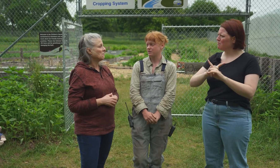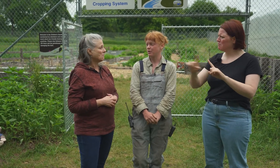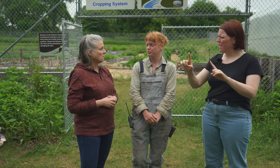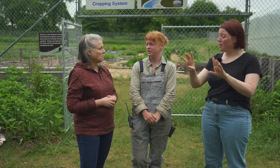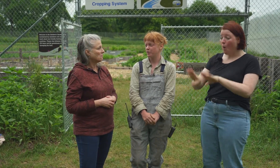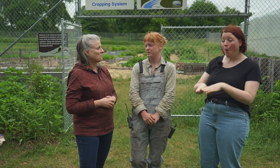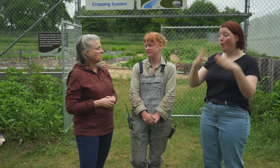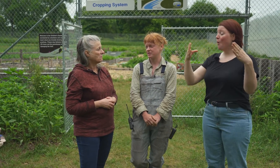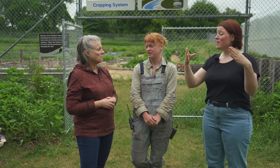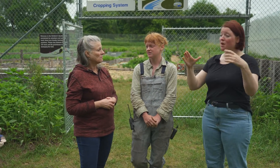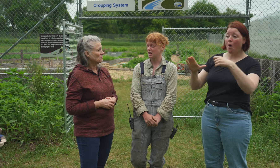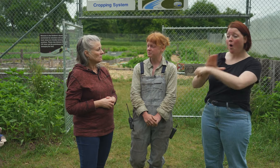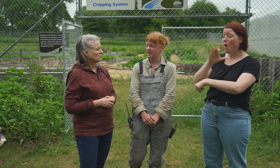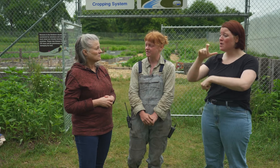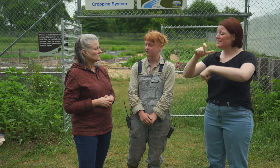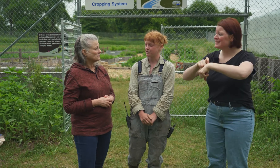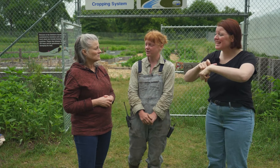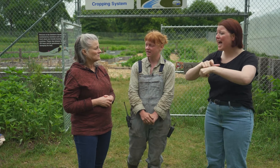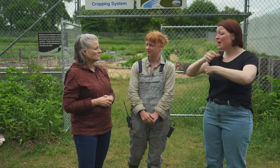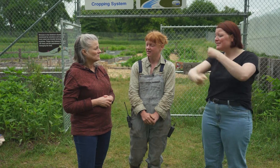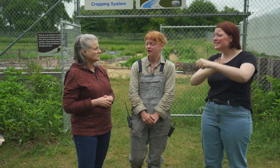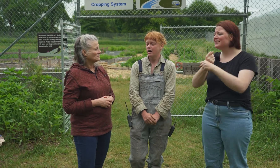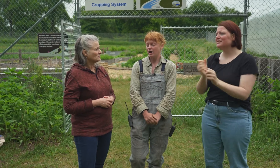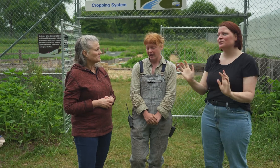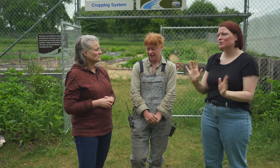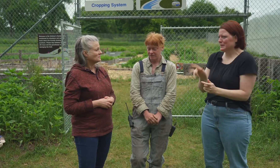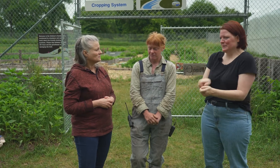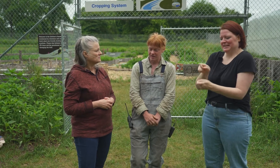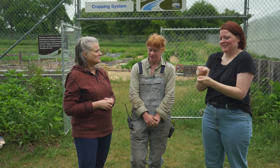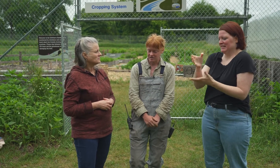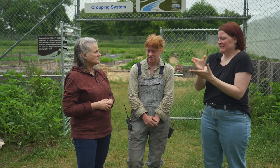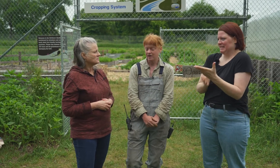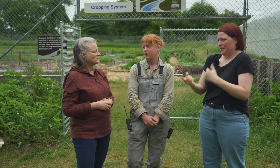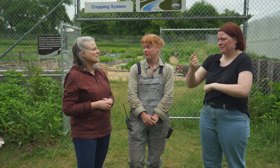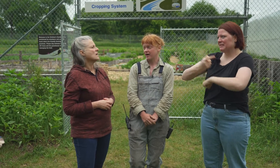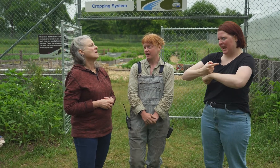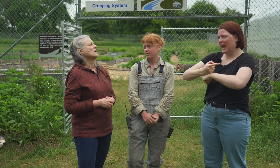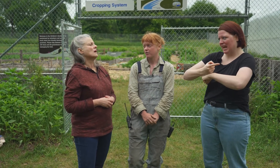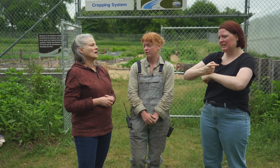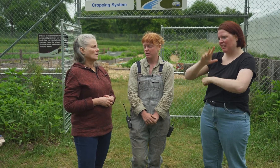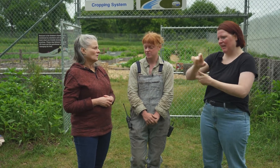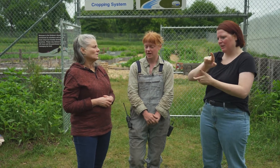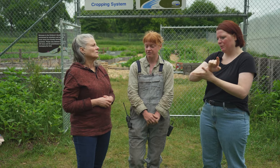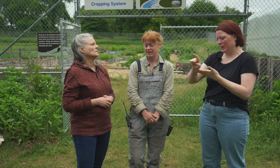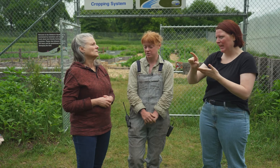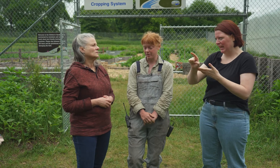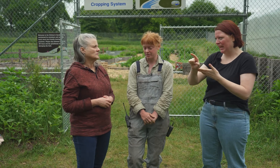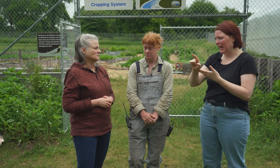They're only open during some days of the week. A lot of the vendors that go there will sell vegetables,